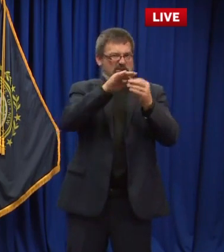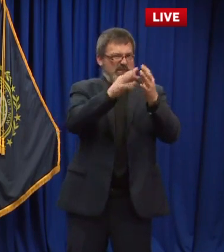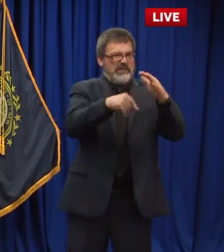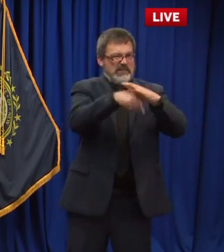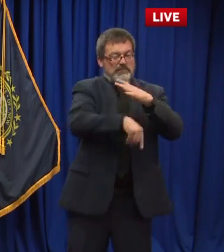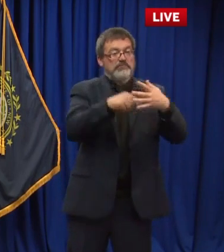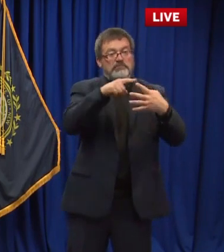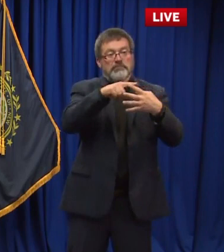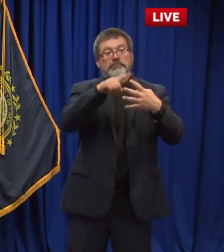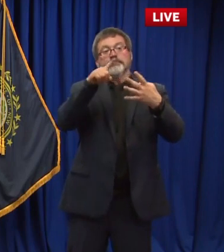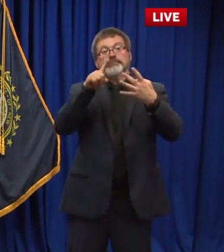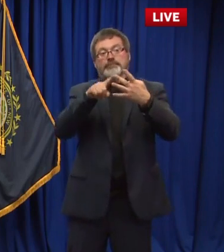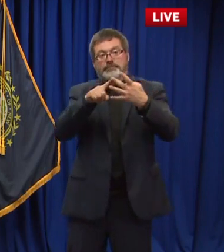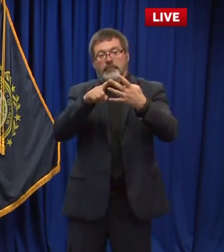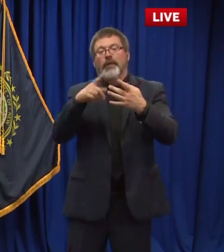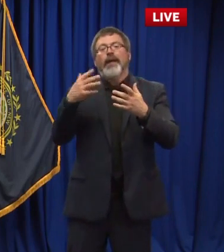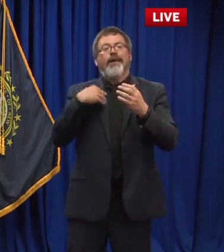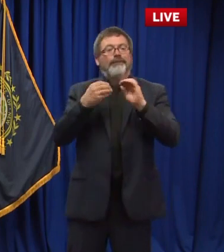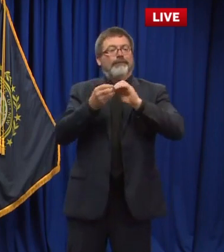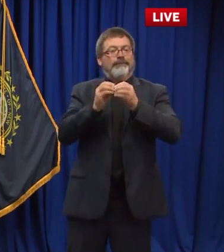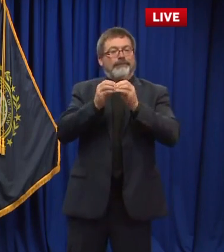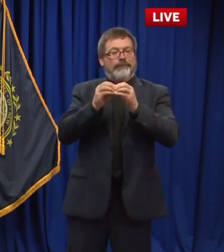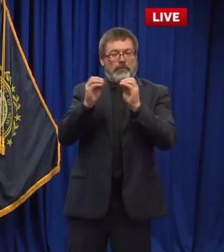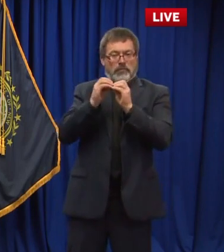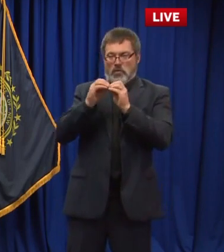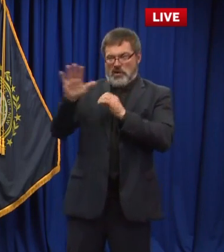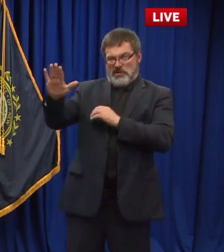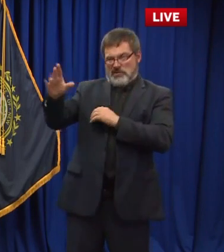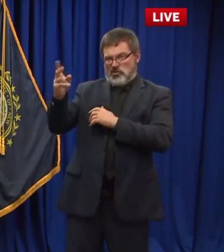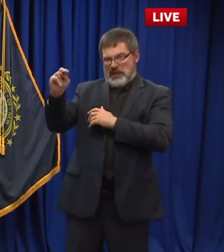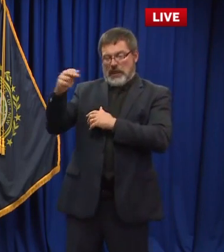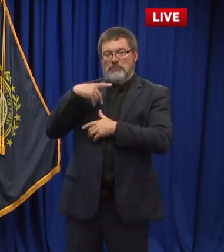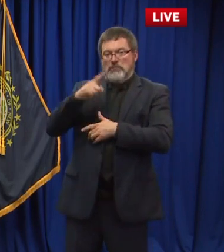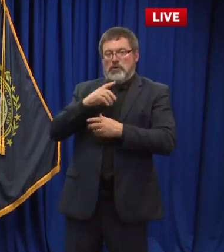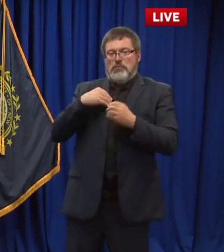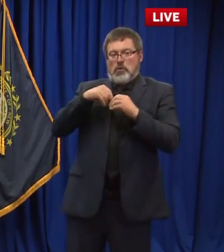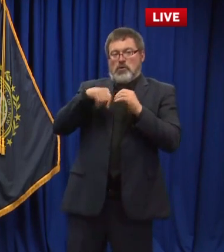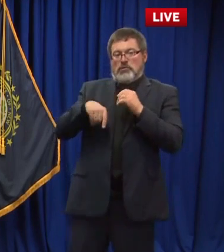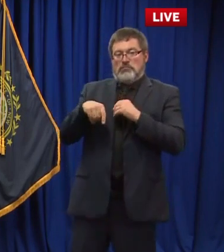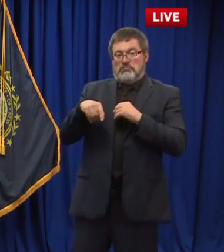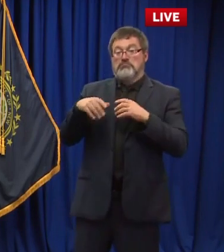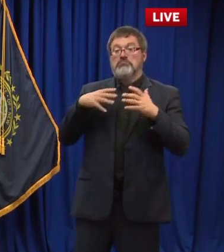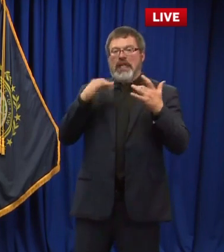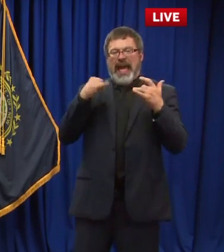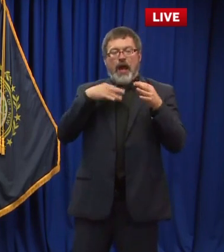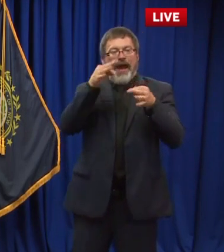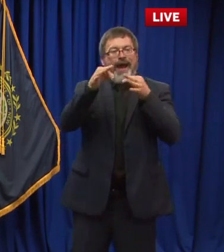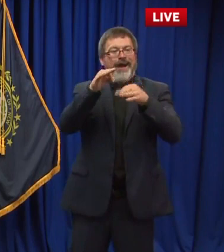IT IS A GREAT DOCUMENT, VERY STAKEHOLDER DRIVEN. WE WILL LOOK AT GENERAL DATA.